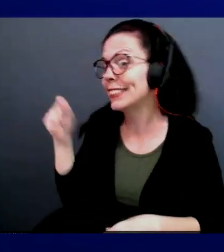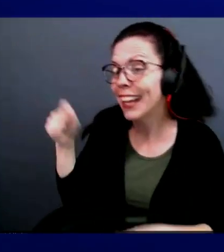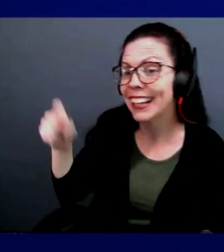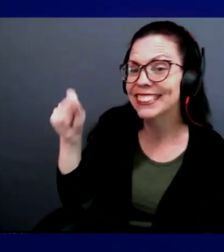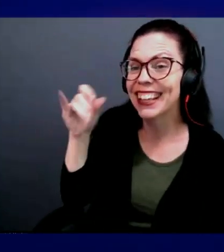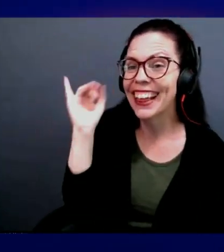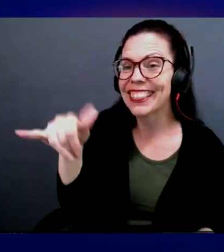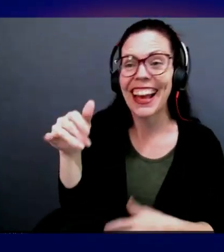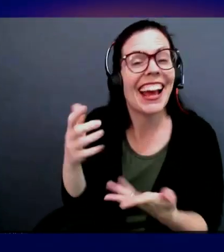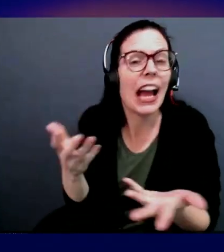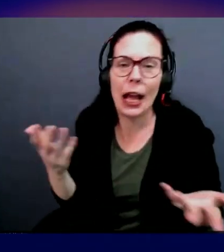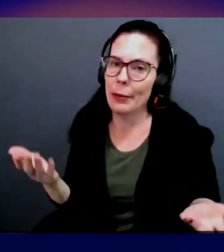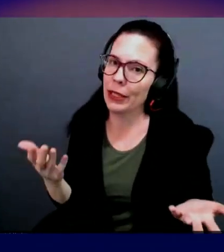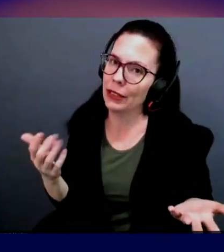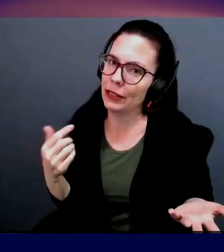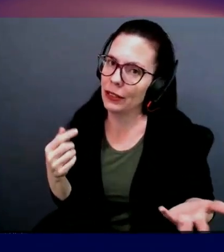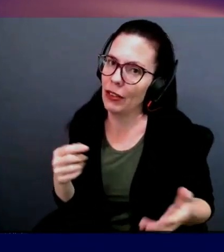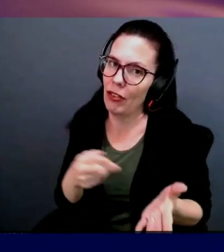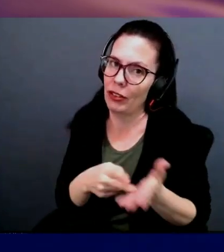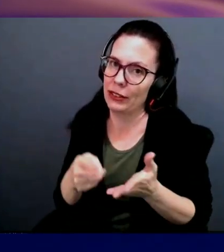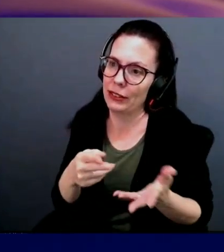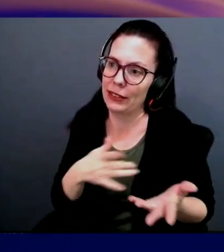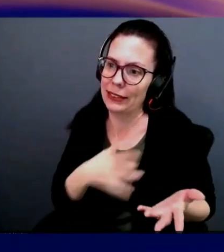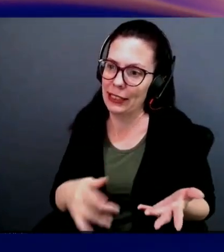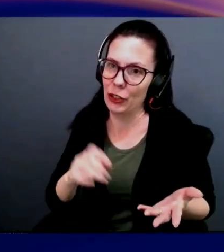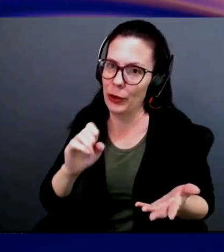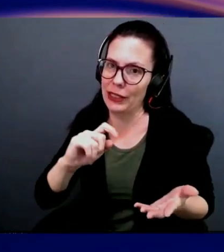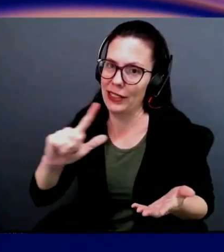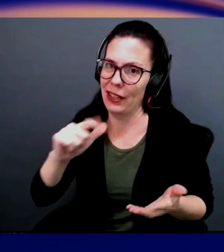ETL is generally not everyone's favorite job, right?